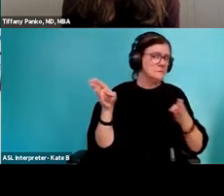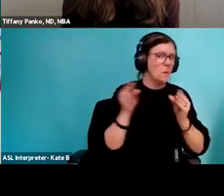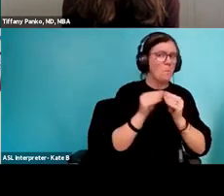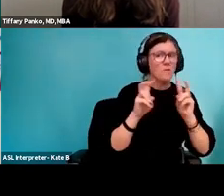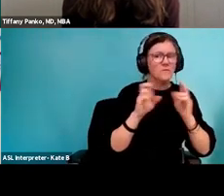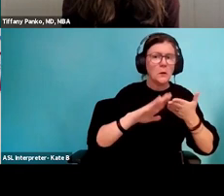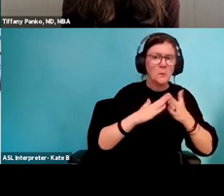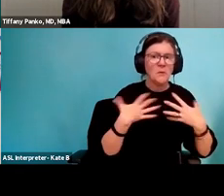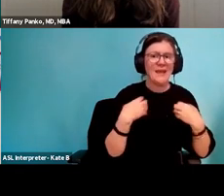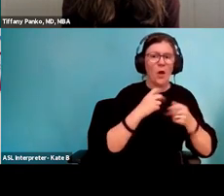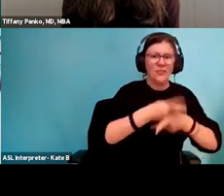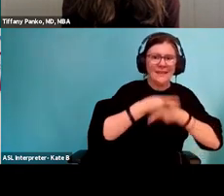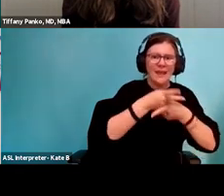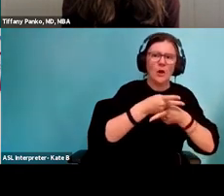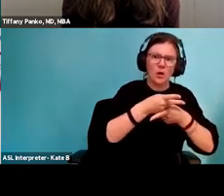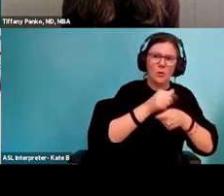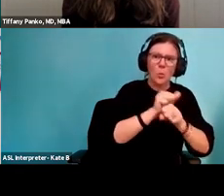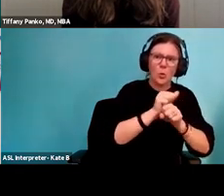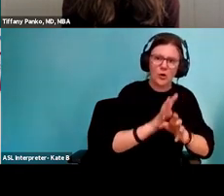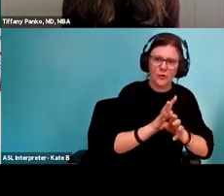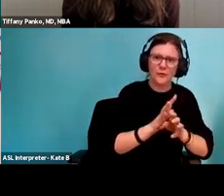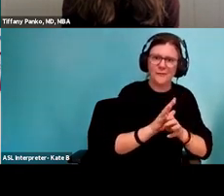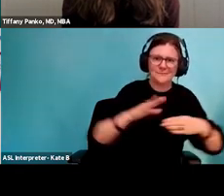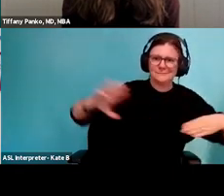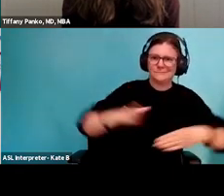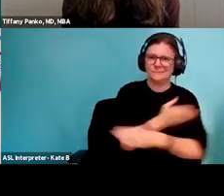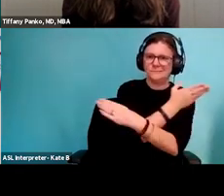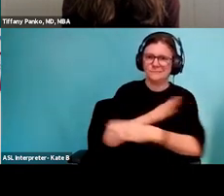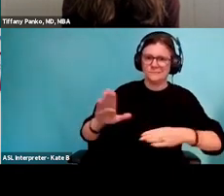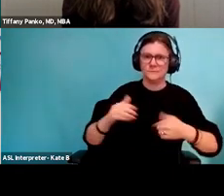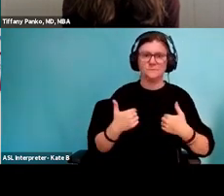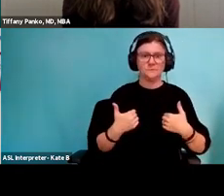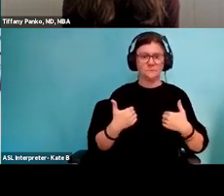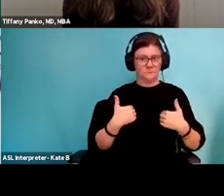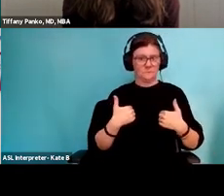healthcare worker model, if you will. When I have talked to patients and worked with